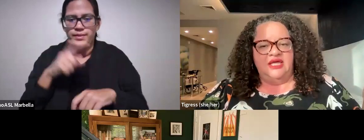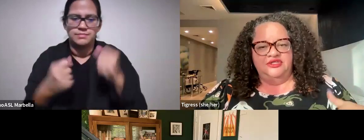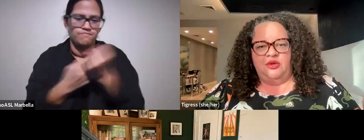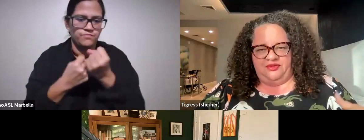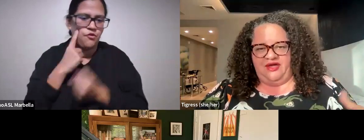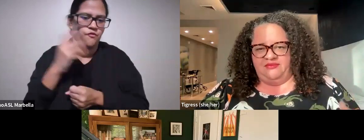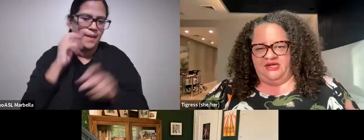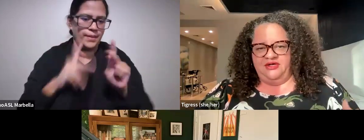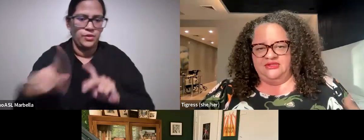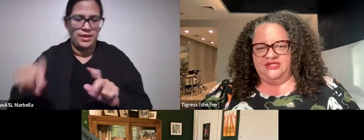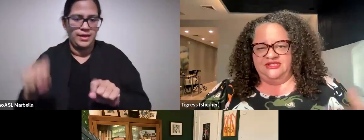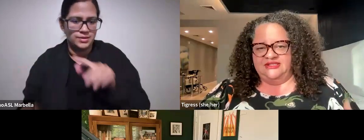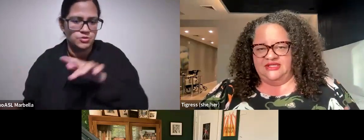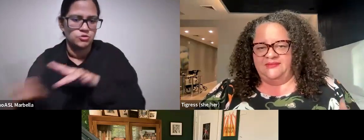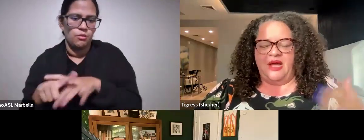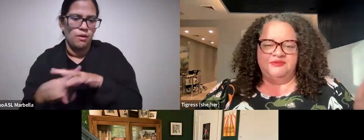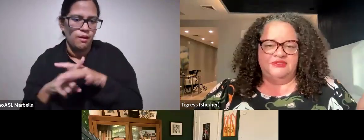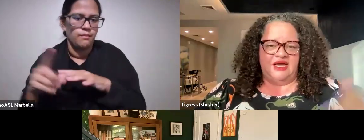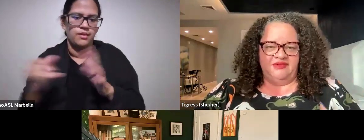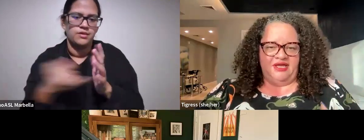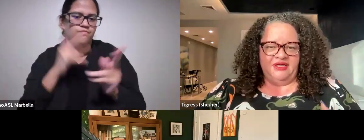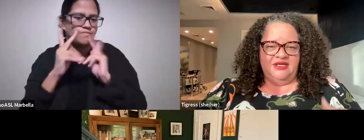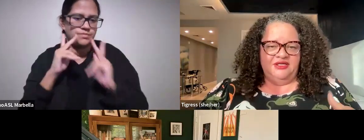They can show up with everybody knows and they just get to see I'm supposed to have